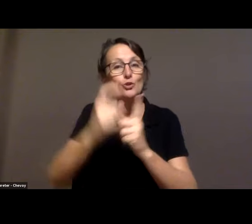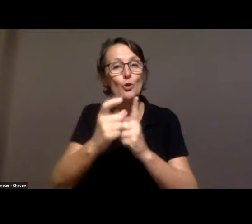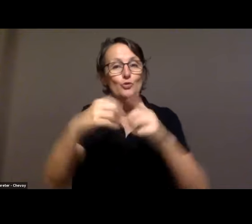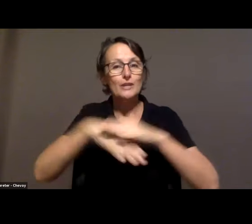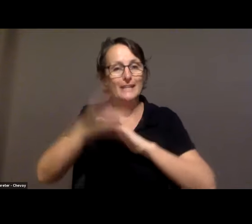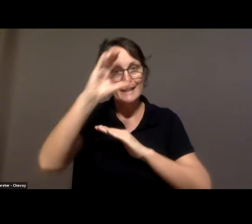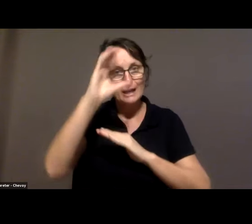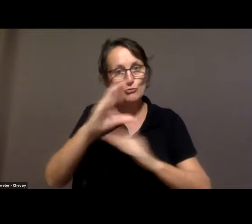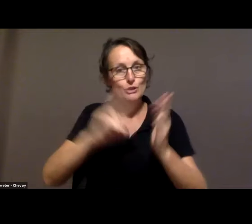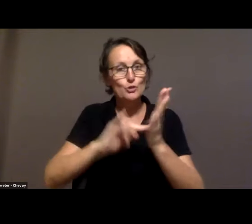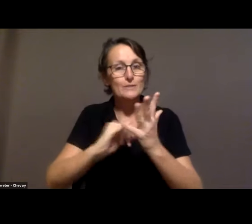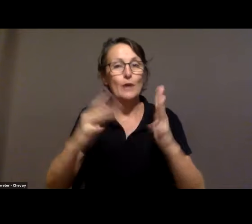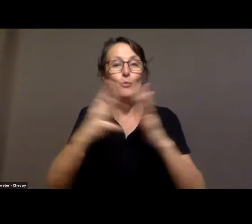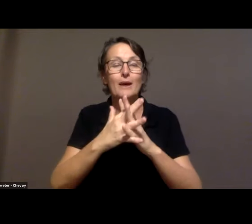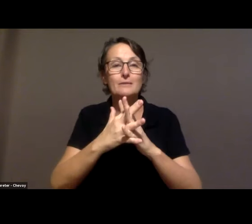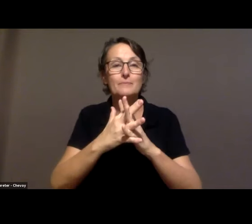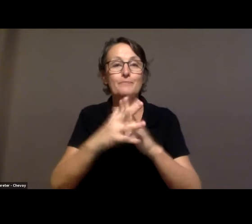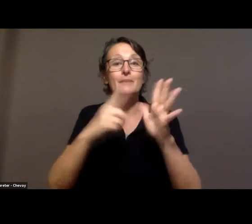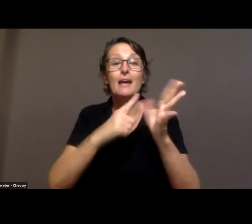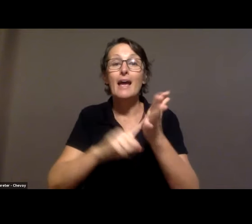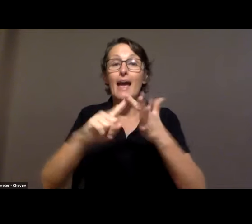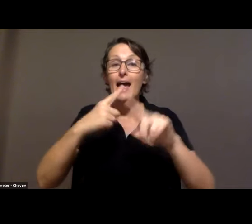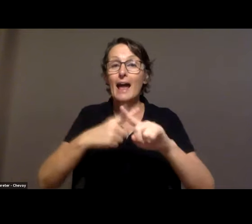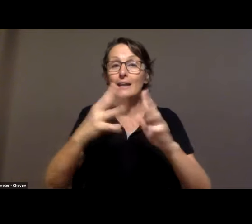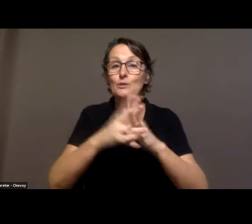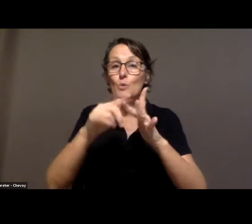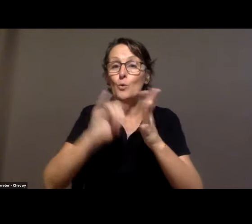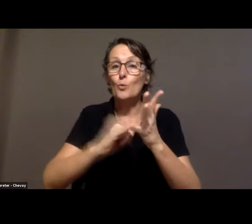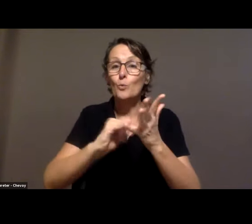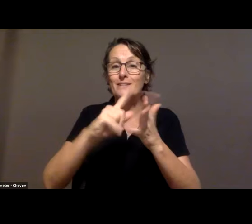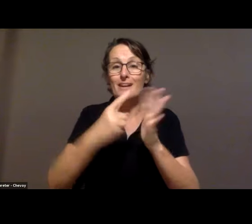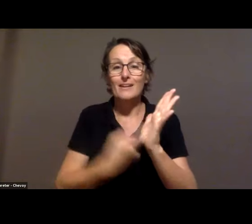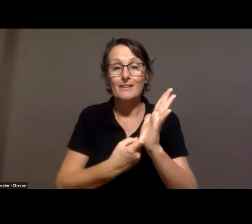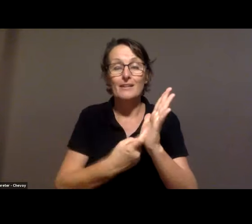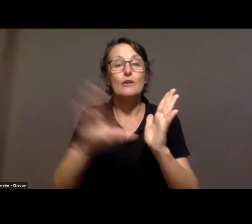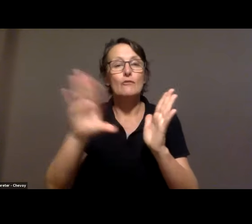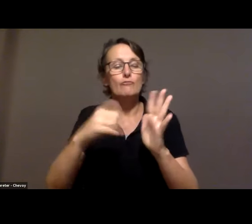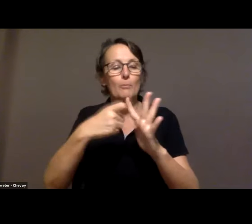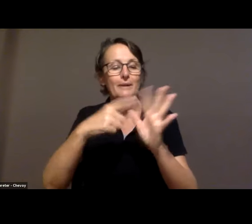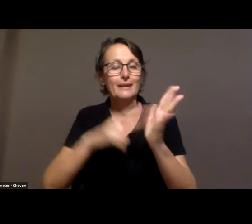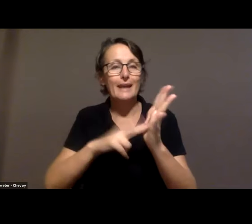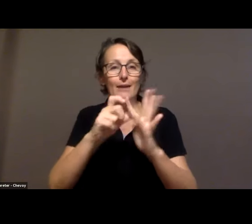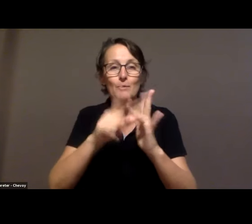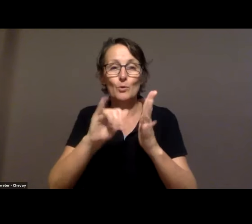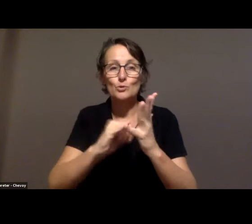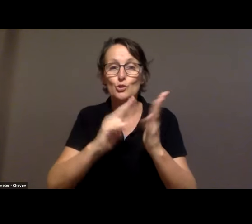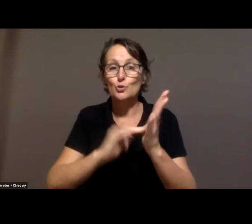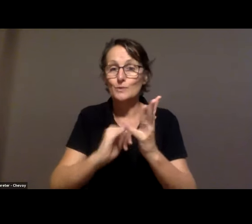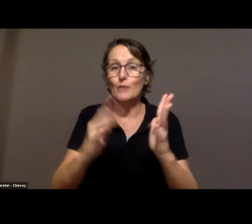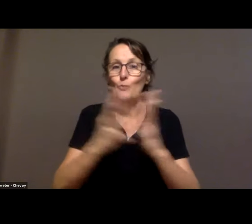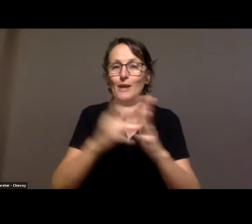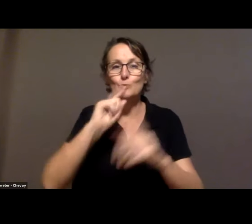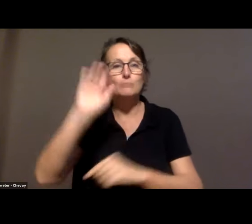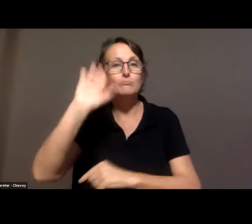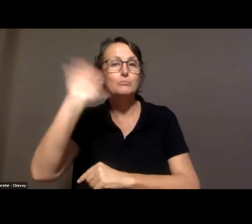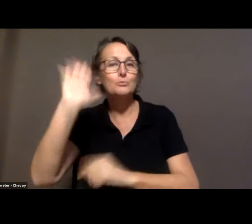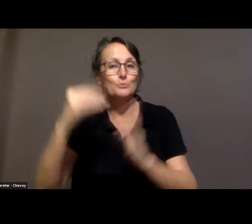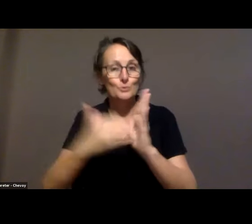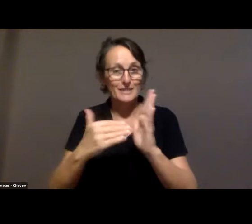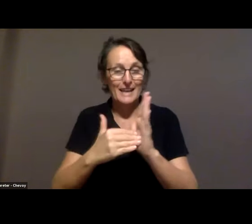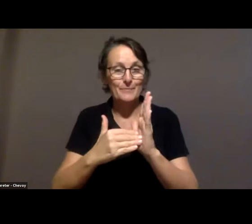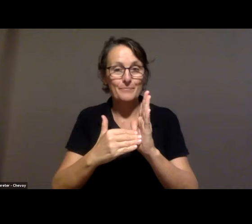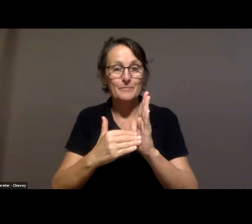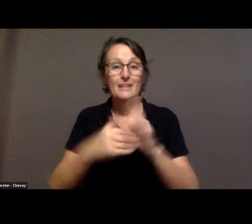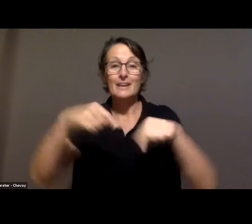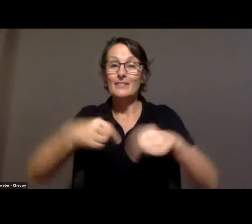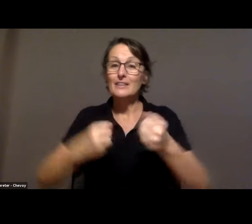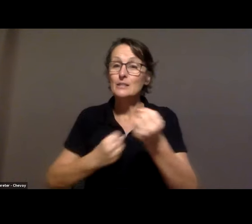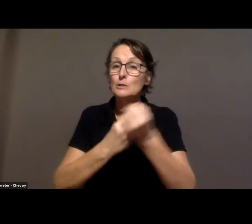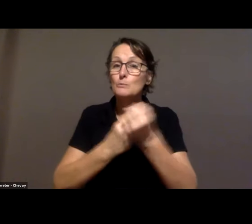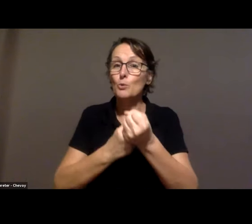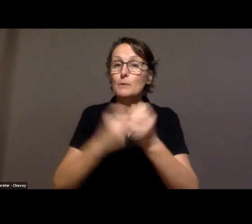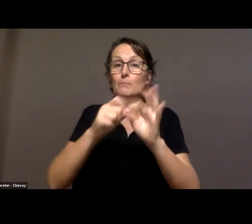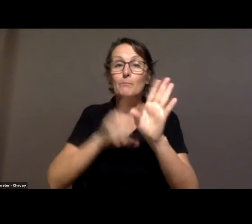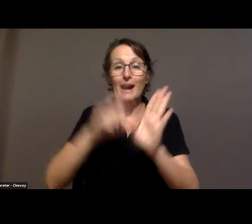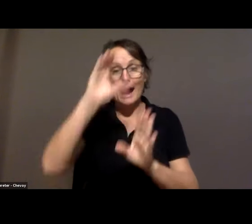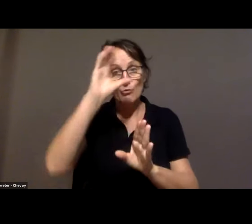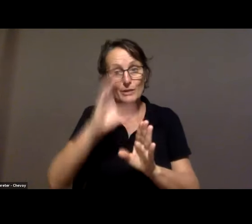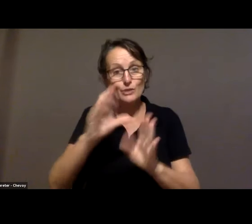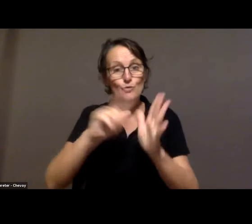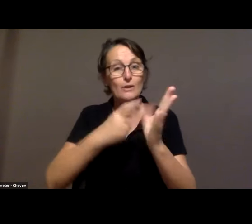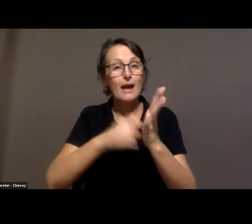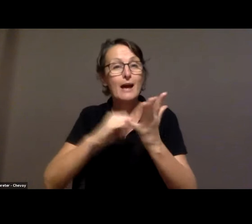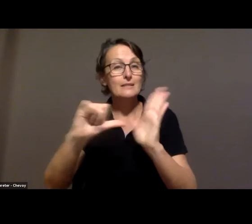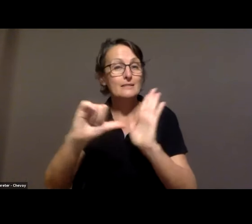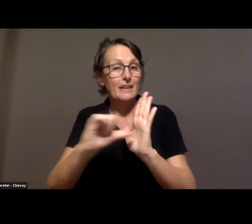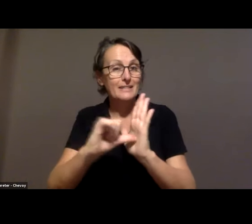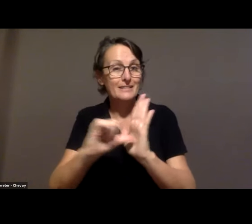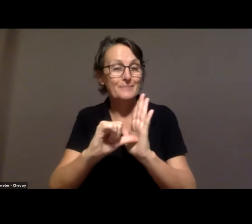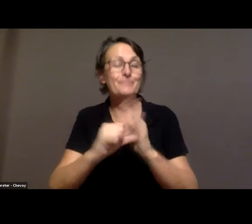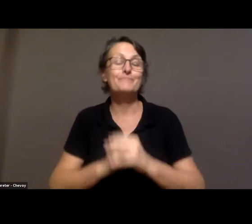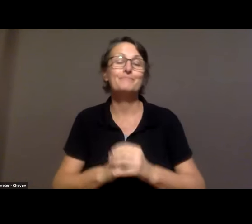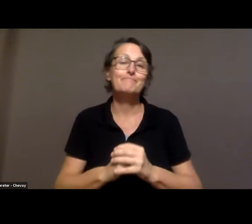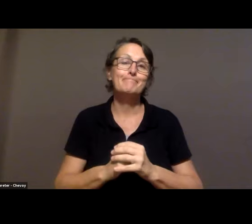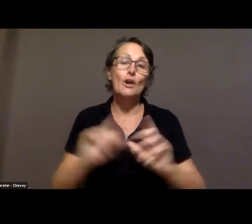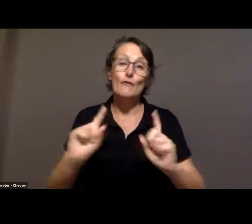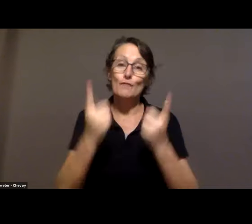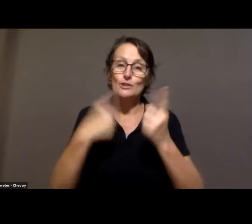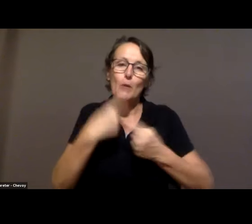culture in NSW. We'll be hearing from Alex Wisser. Firstly, as usual,